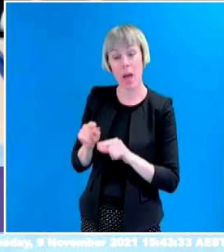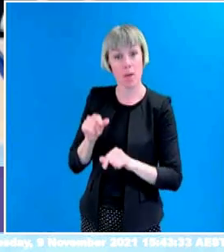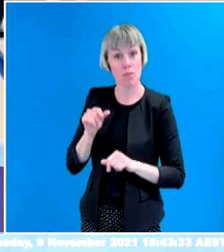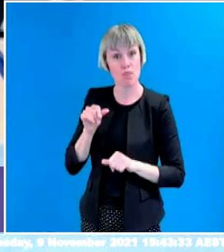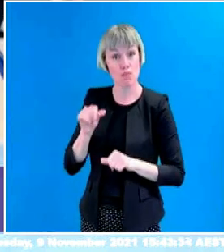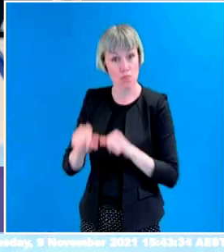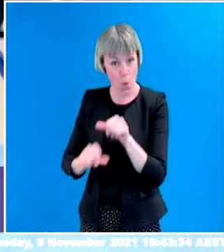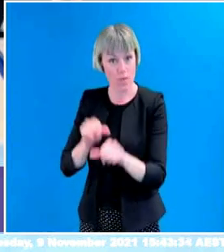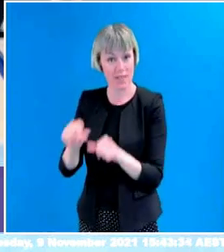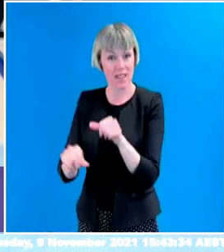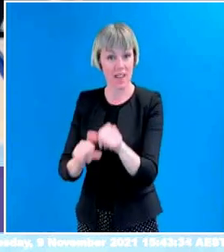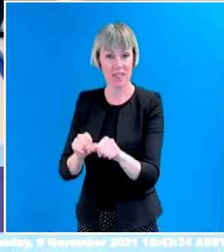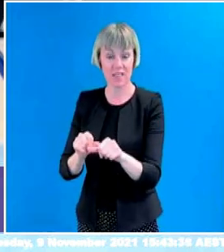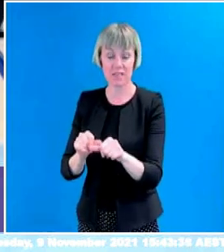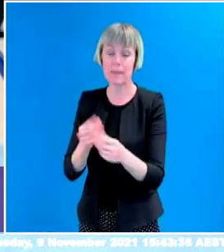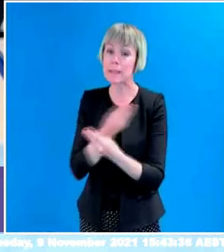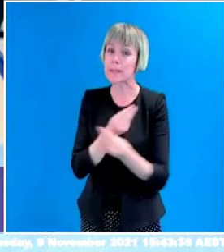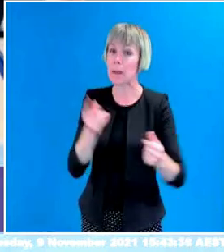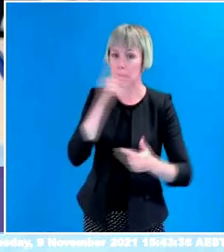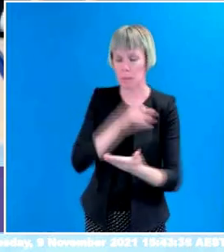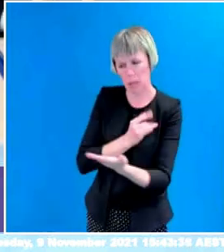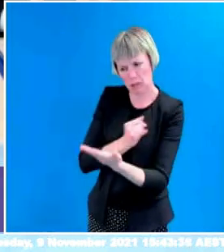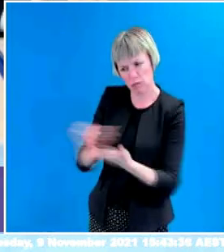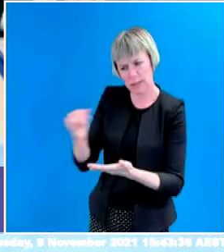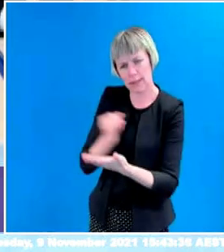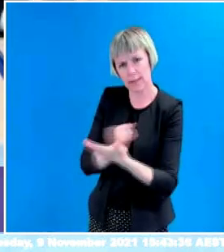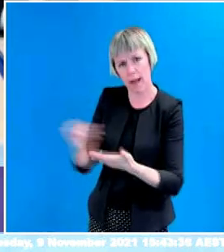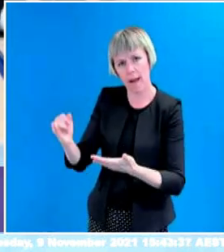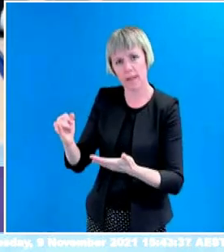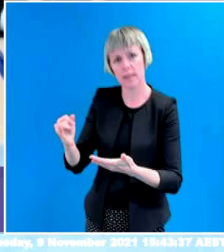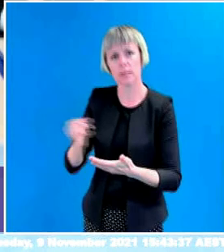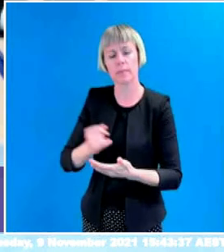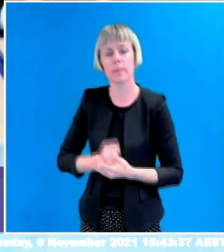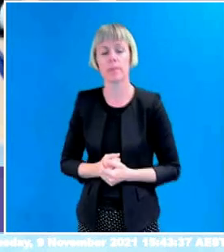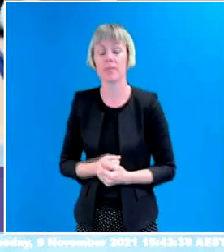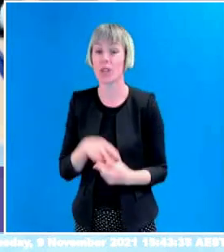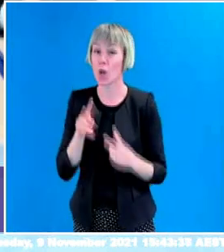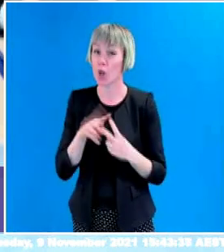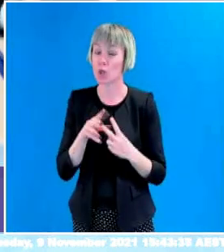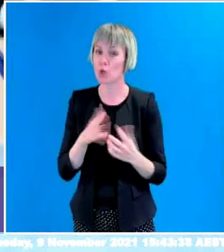times as well and I think there are two broad criticisms that are made of it in